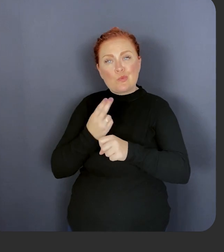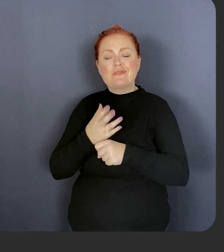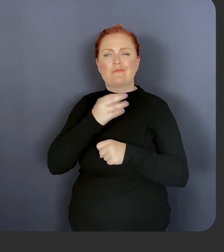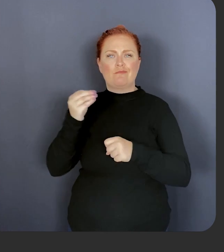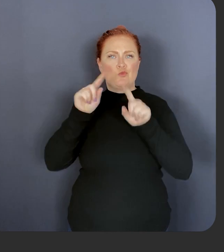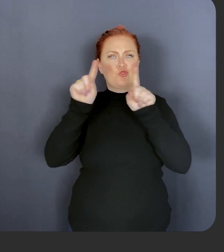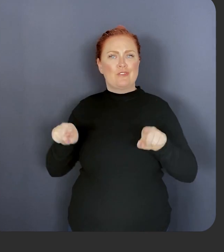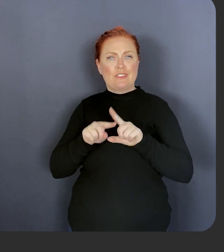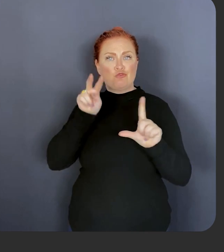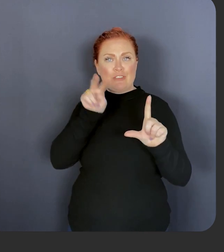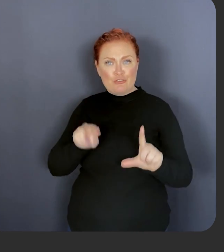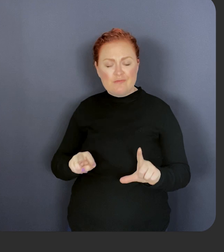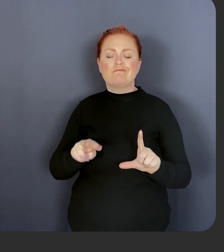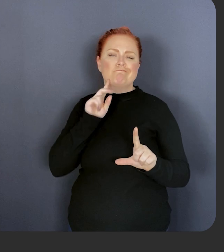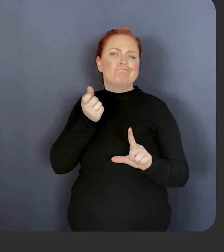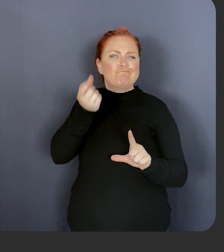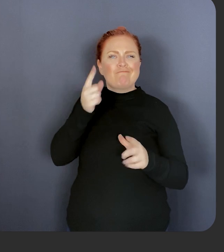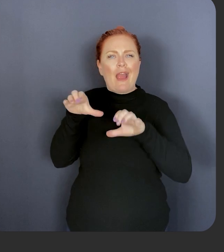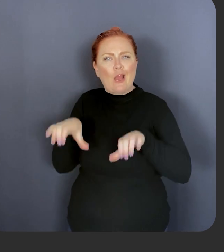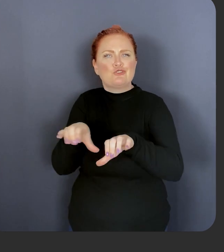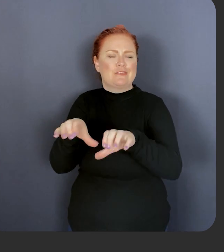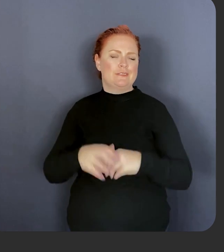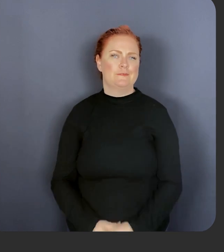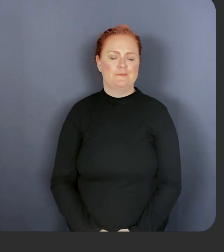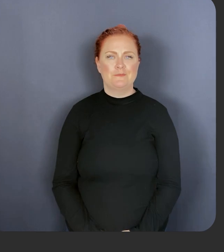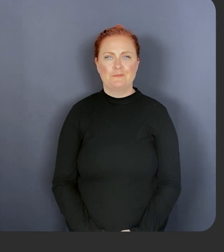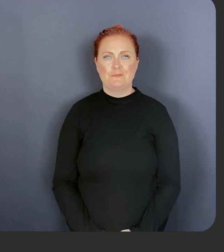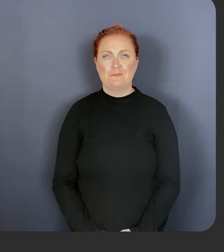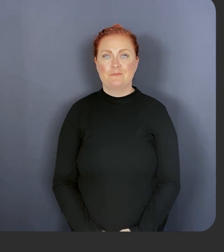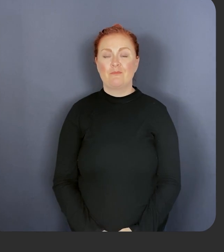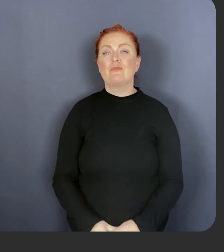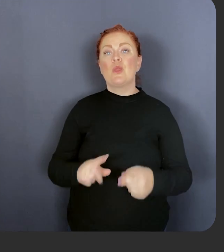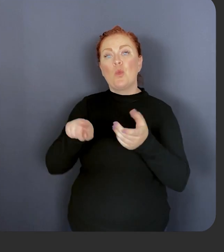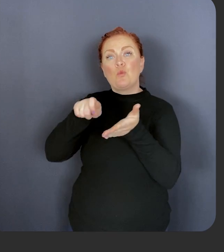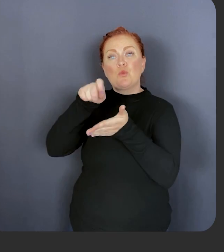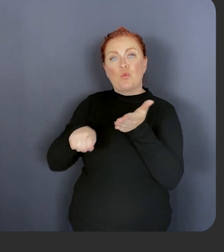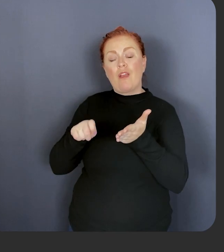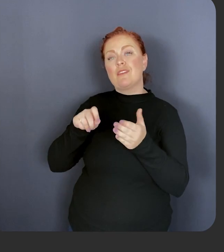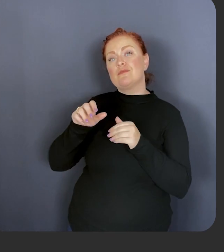understand the interactions and control your HTML. When you're authoring Angular components,